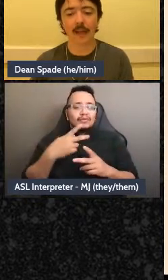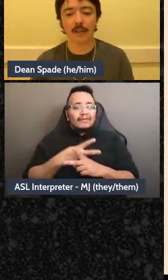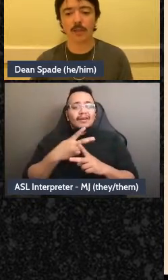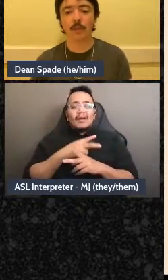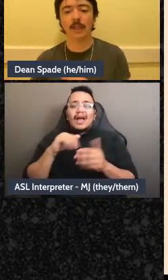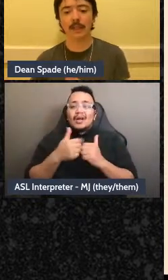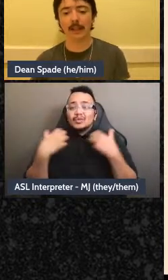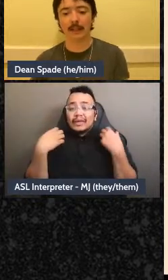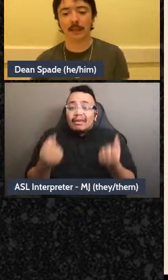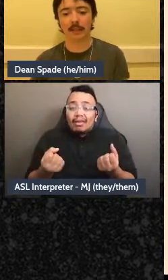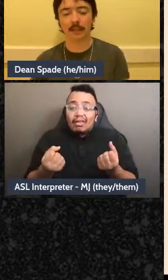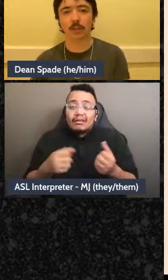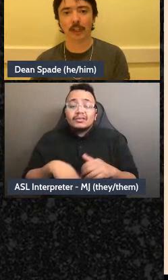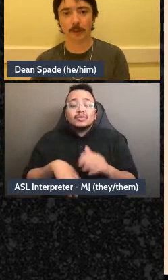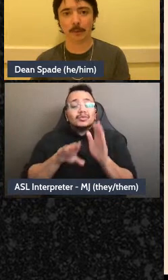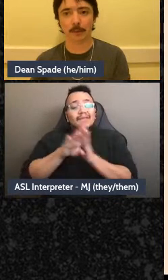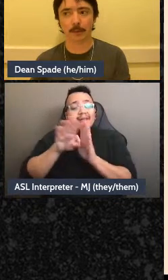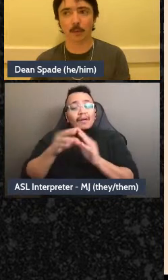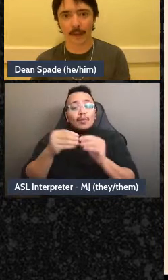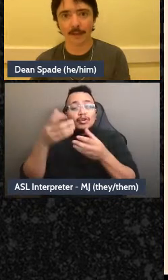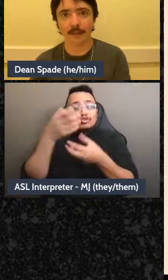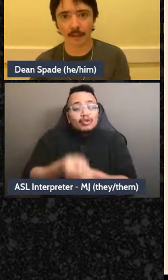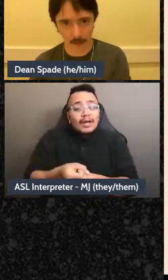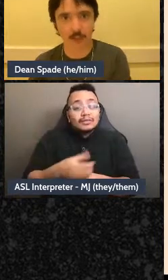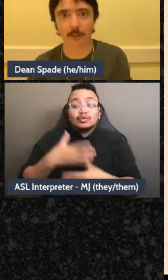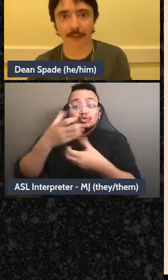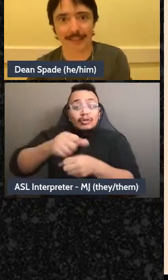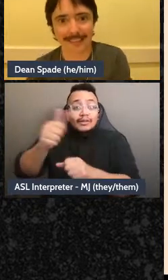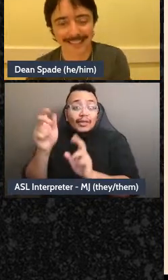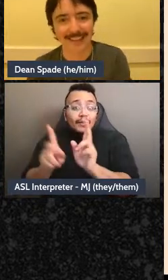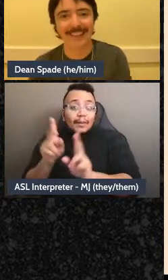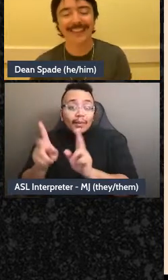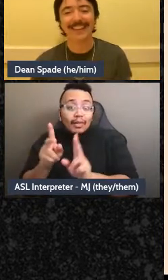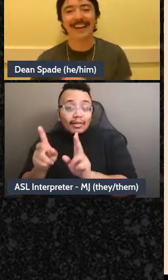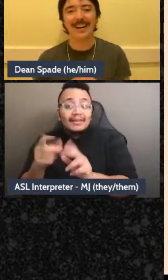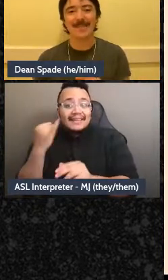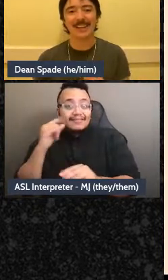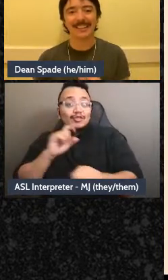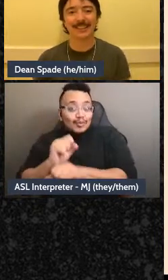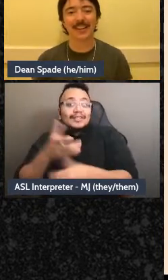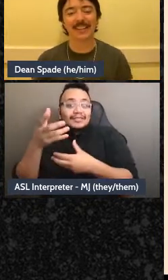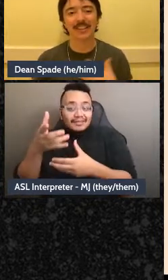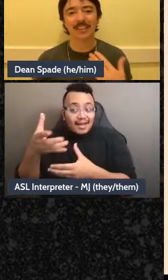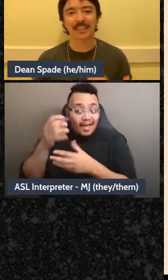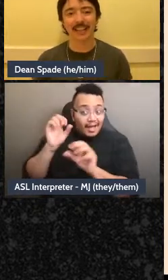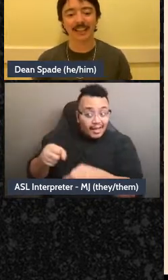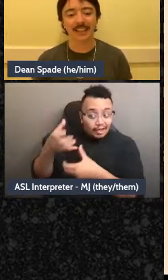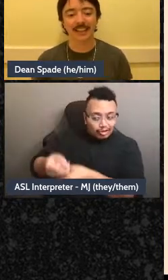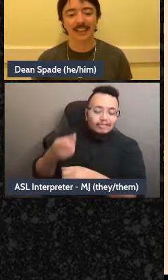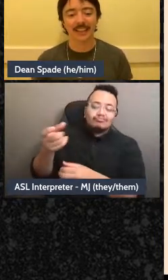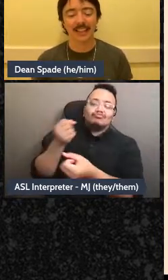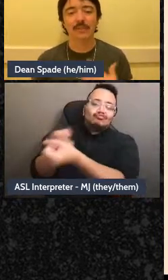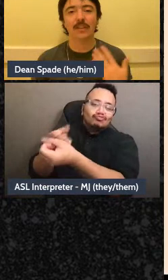and do healing that allows us to trust people when they're trustworthy. And so I think just even